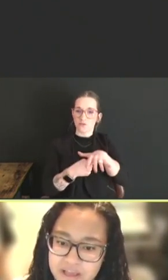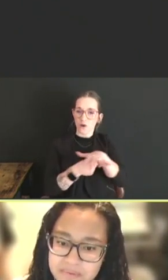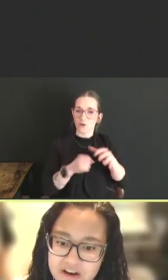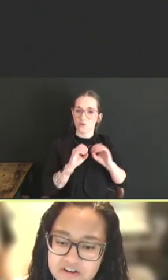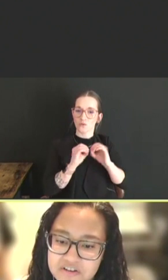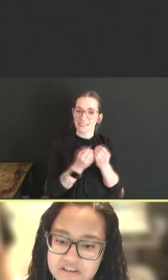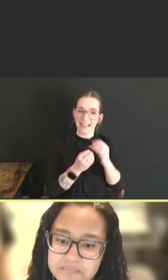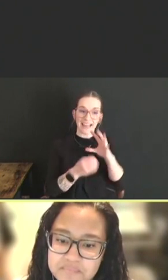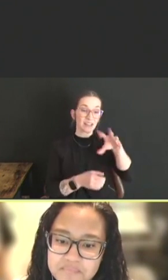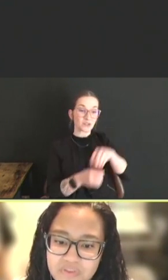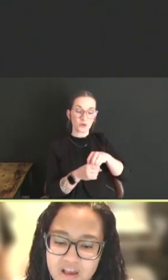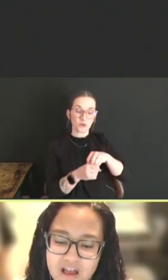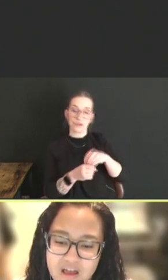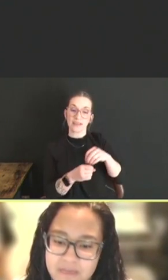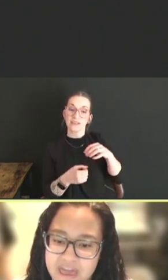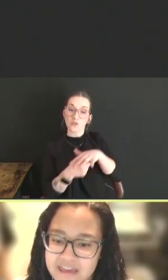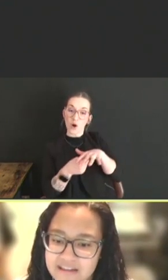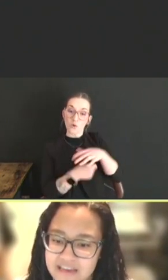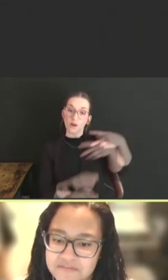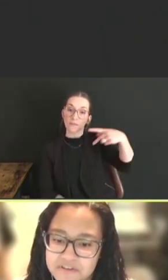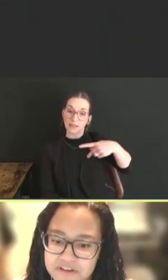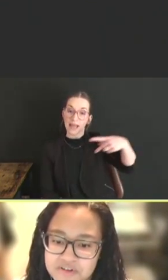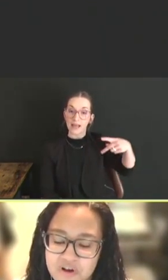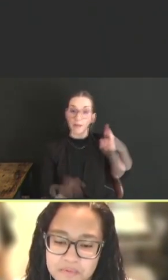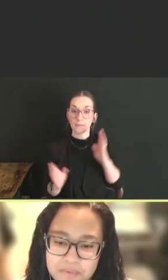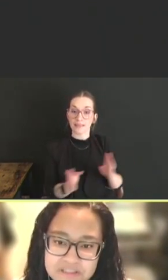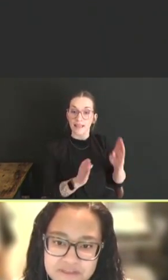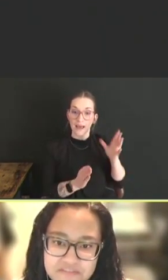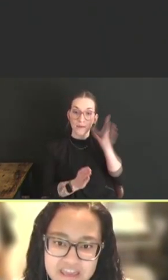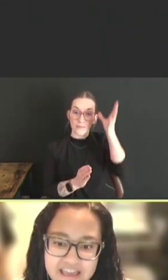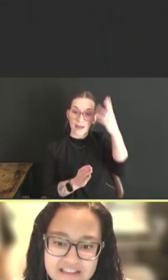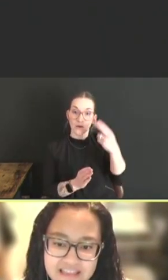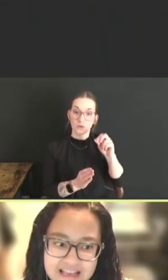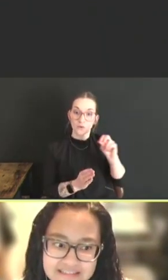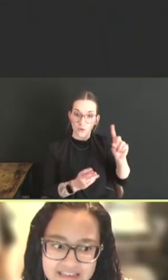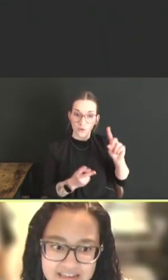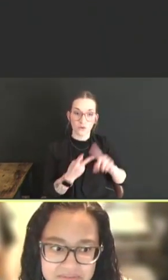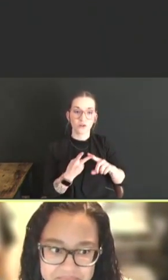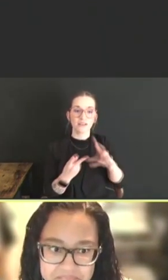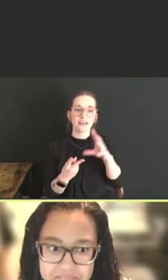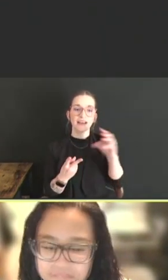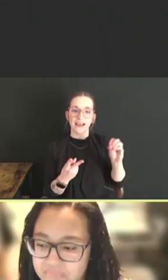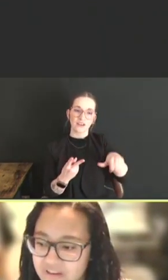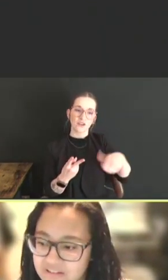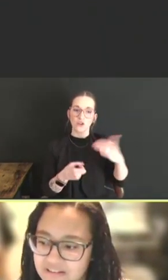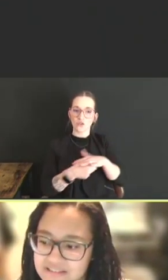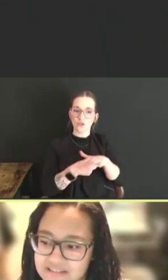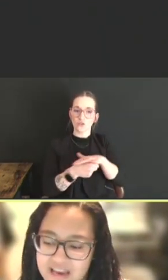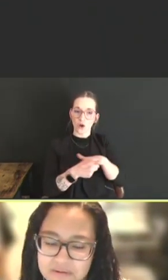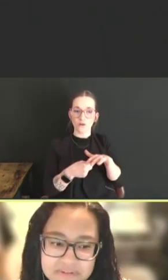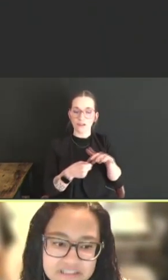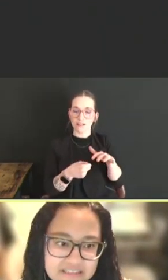planned parenthood and a fundraiser called the Women's 5k Classic. Next slide, please.